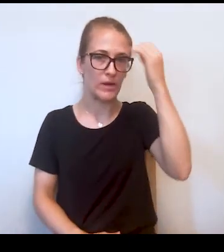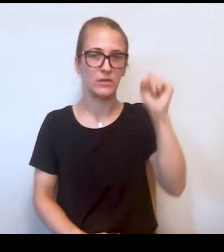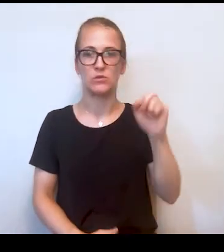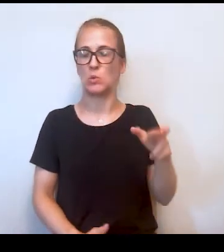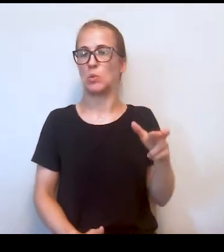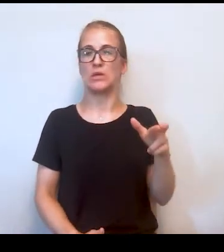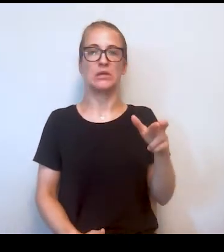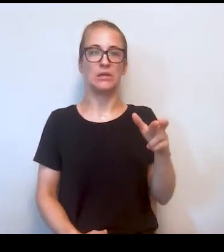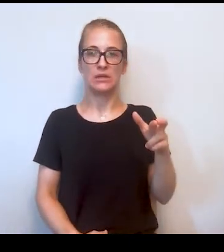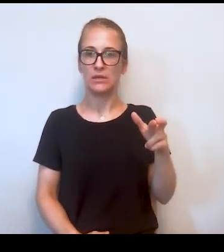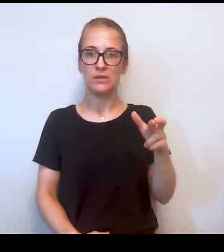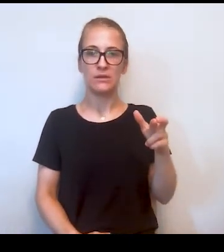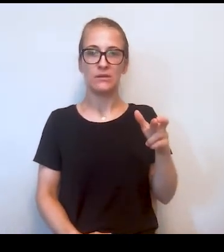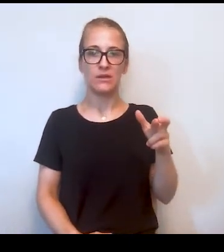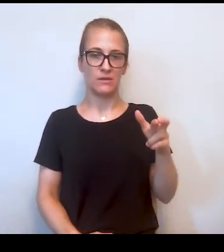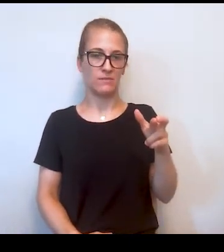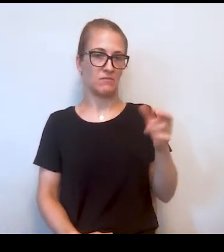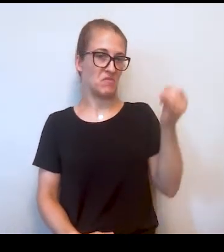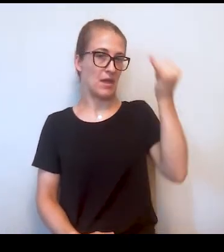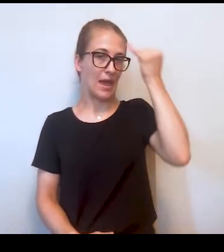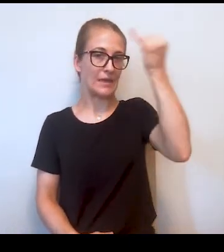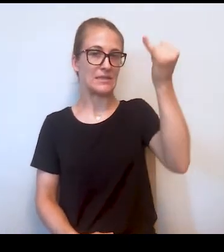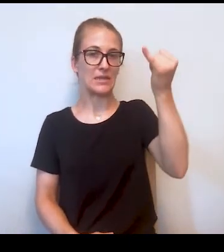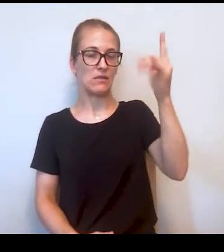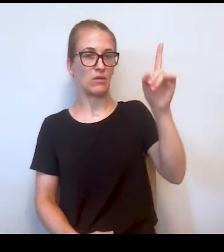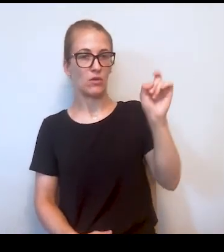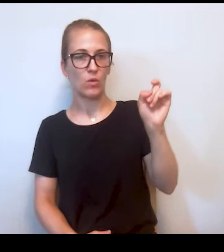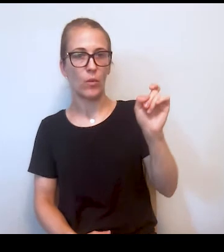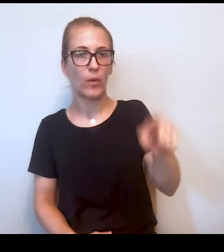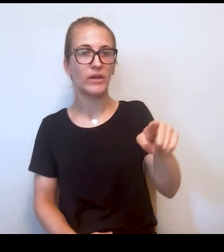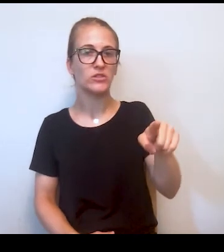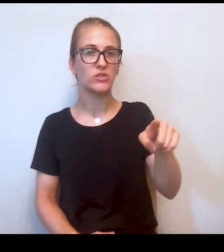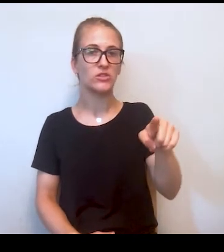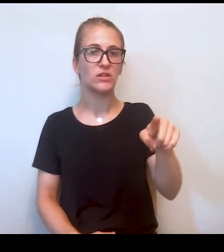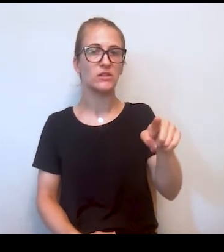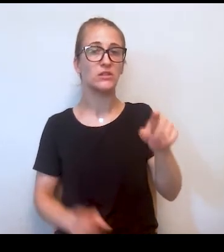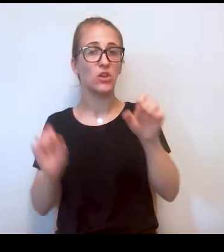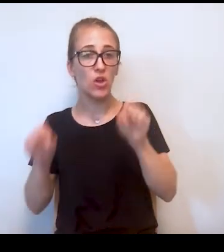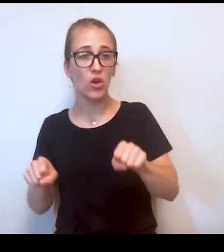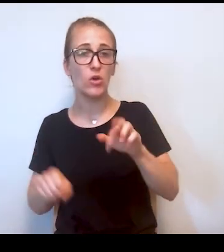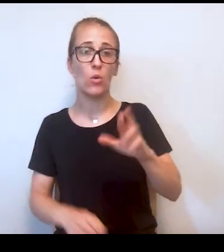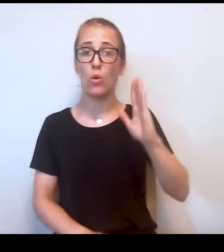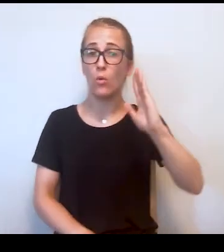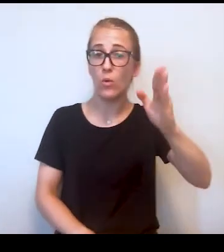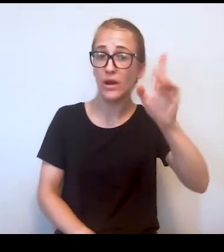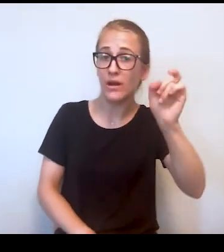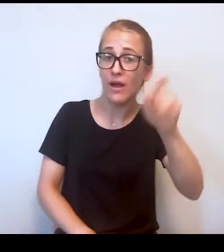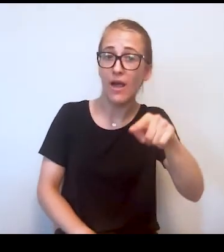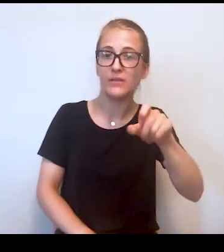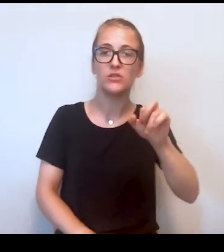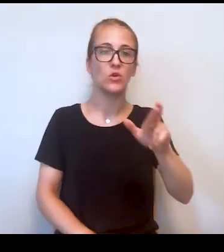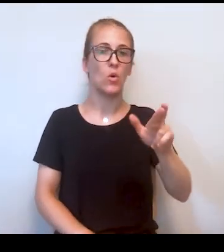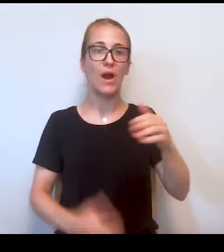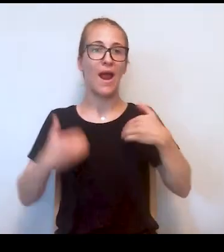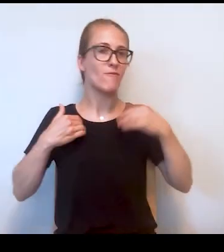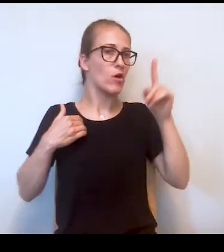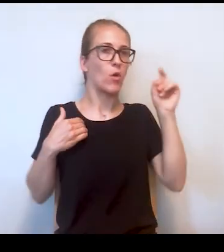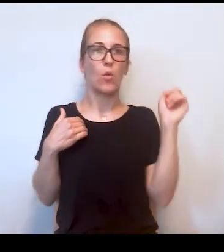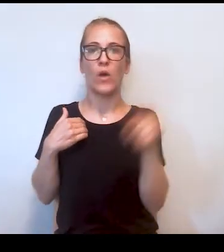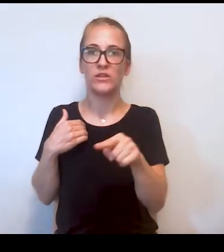or that there are even questions to be asked, right? And that sounds like it's rolling it really far back, but really, I think of...